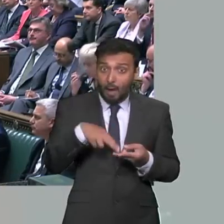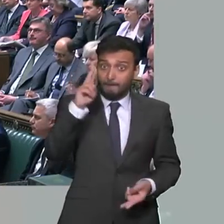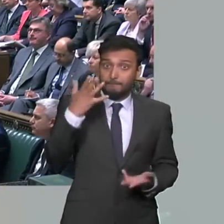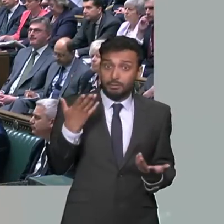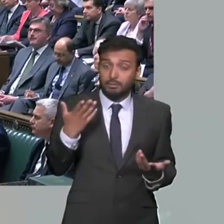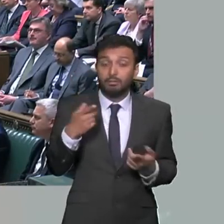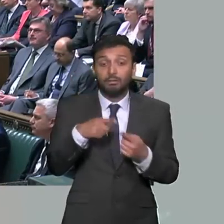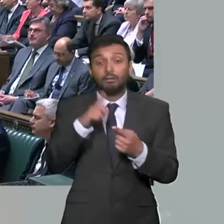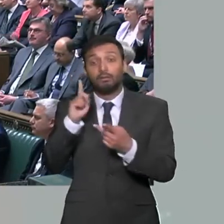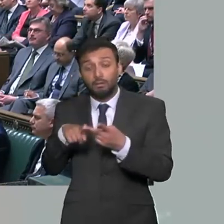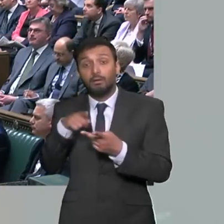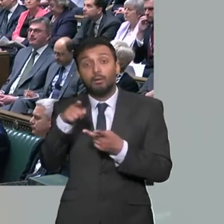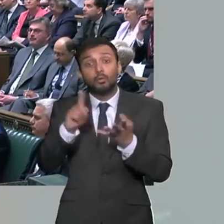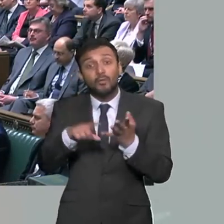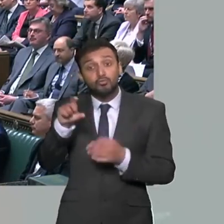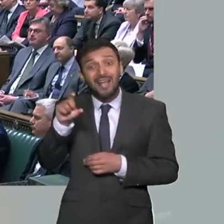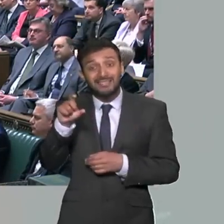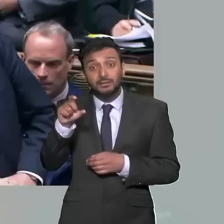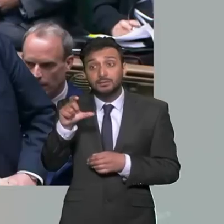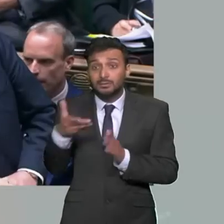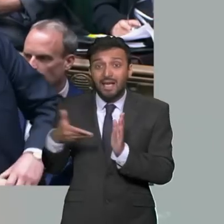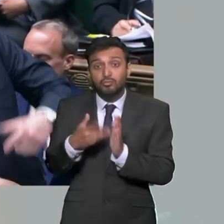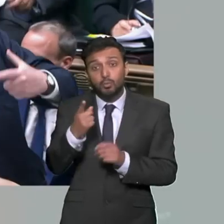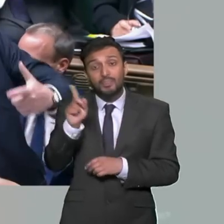Families on universal credit have another £1,000.